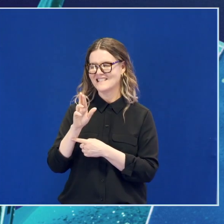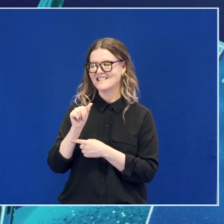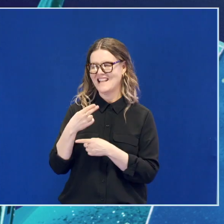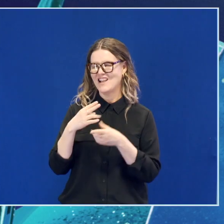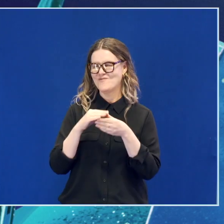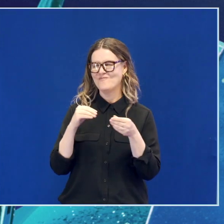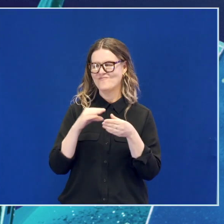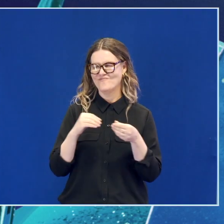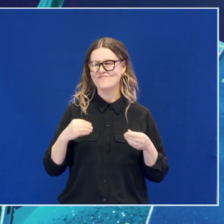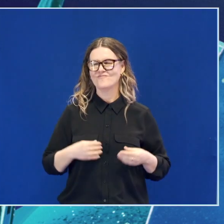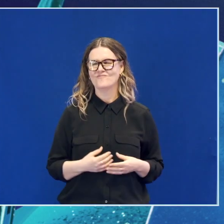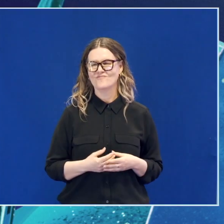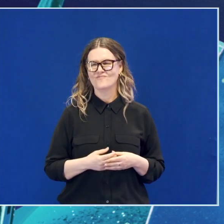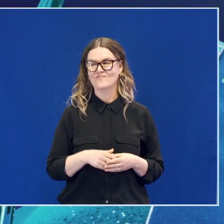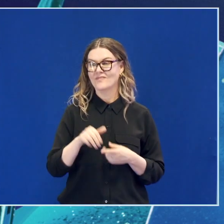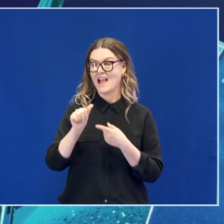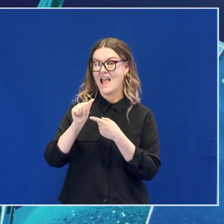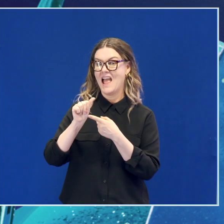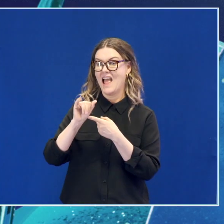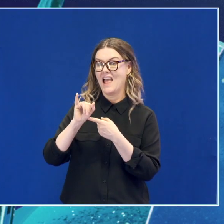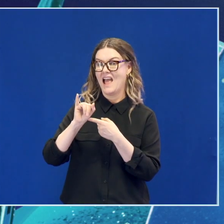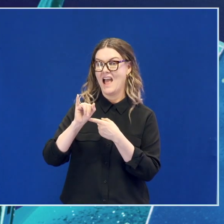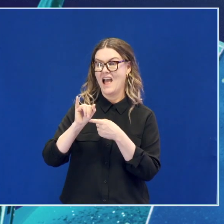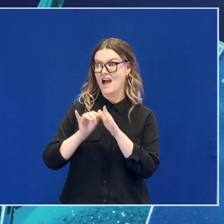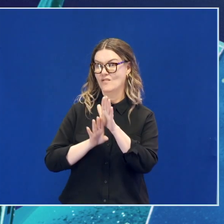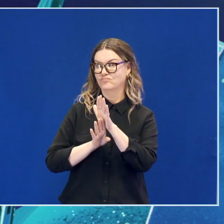for designing spaces for neuroinclusion.